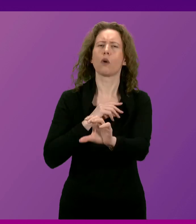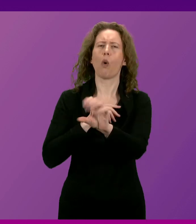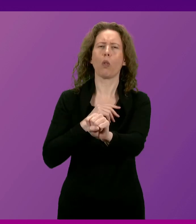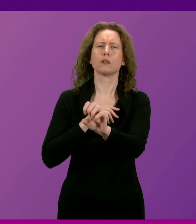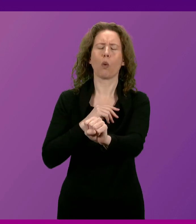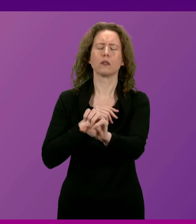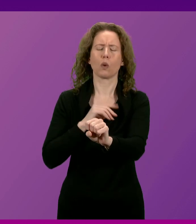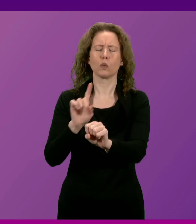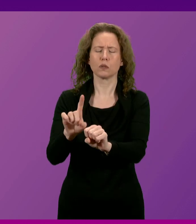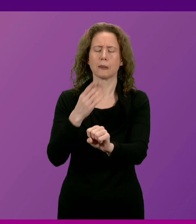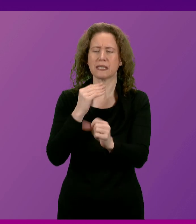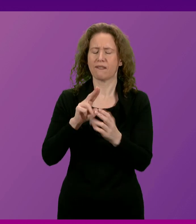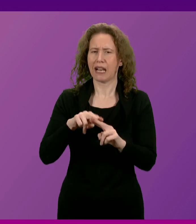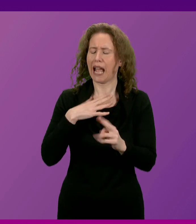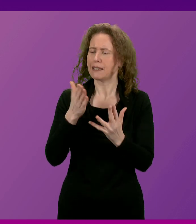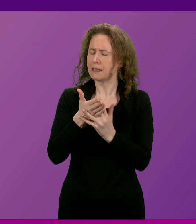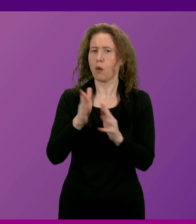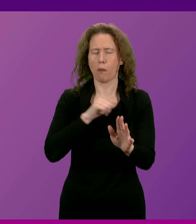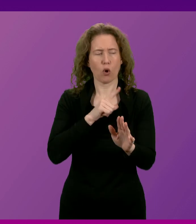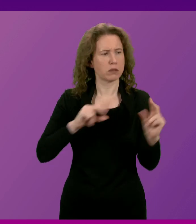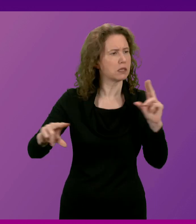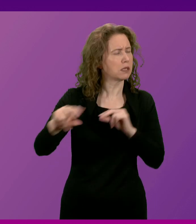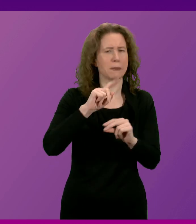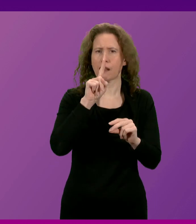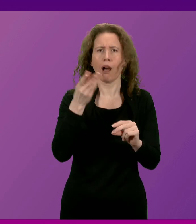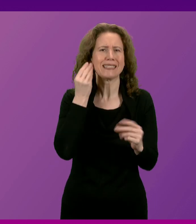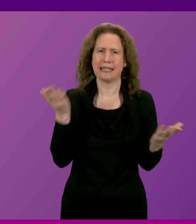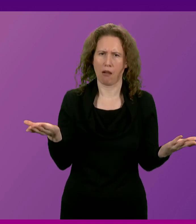Mr Findlay—just a second. Can I ensure that we can hear one another?